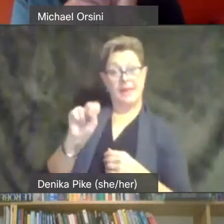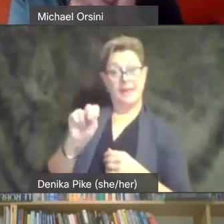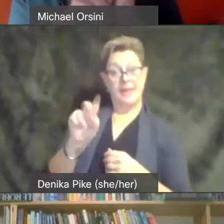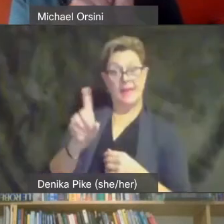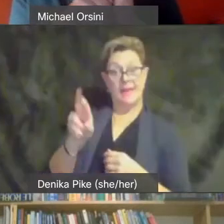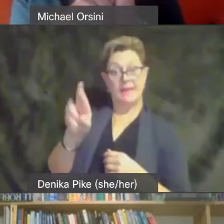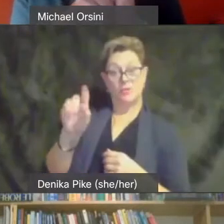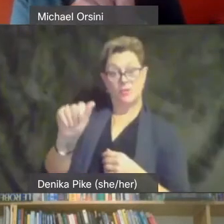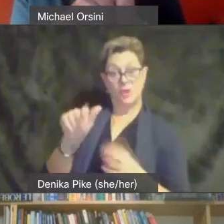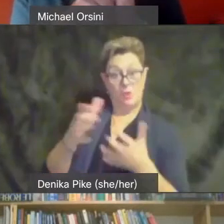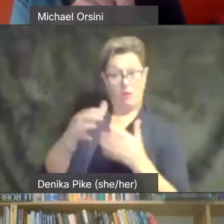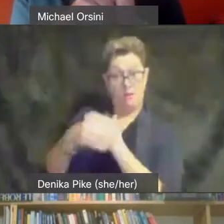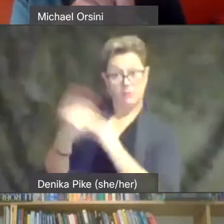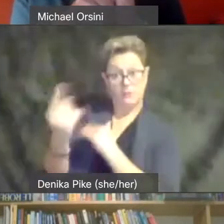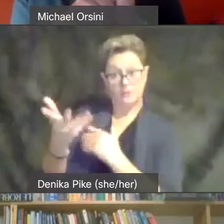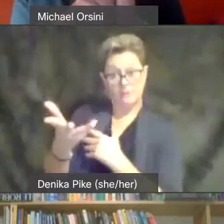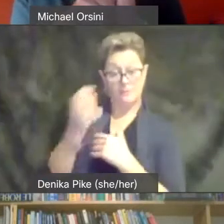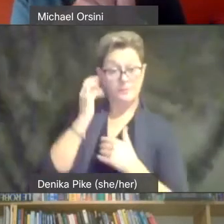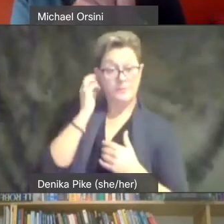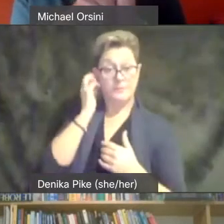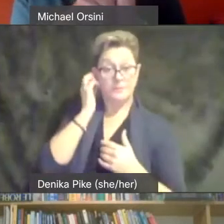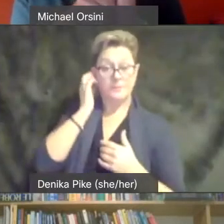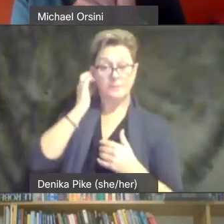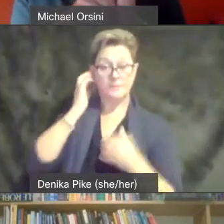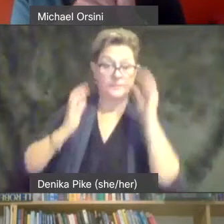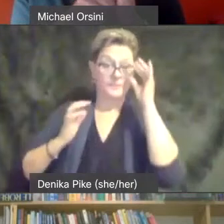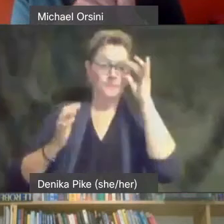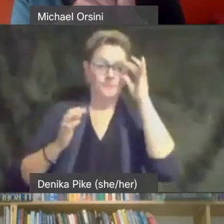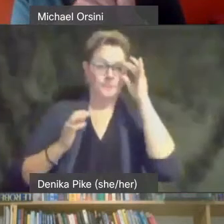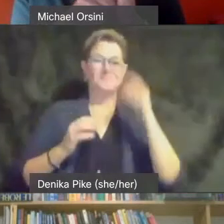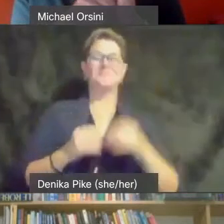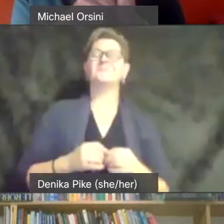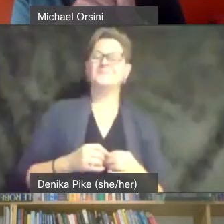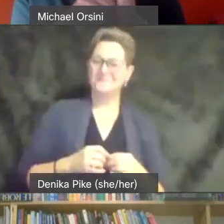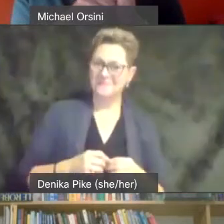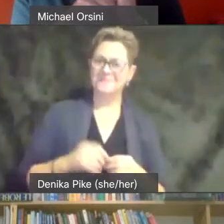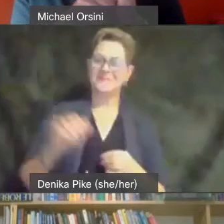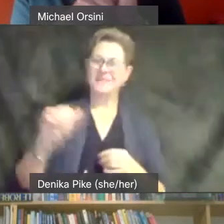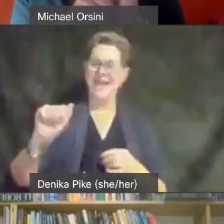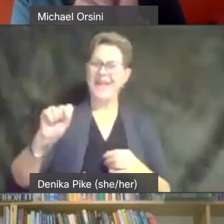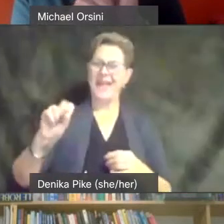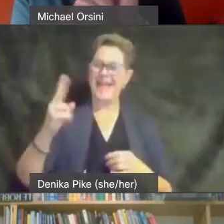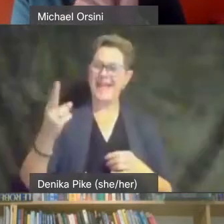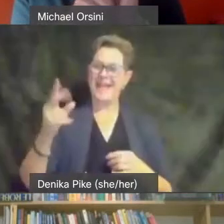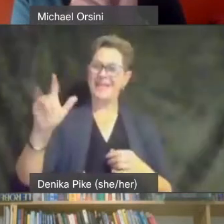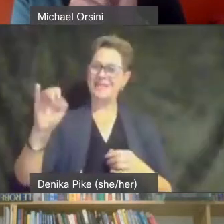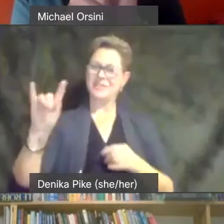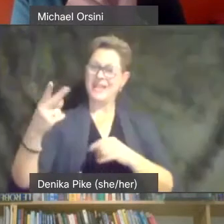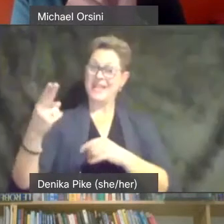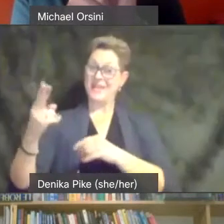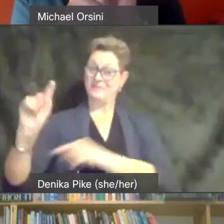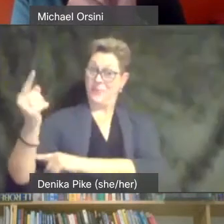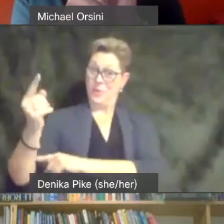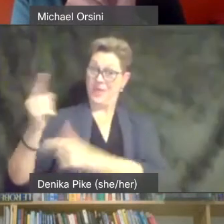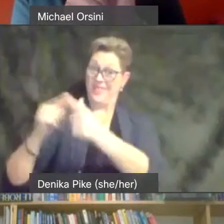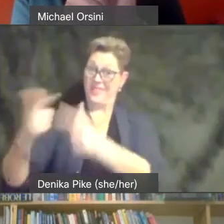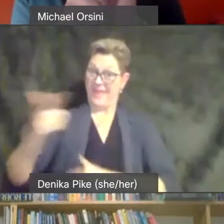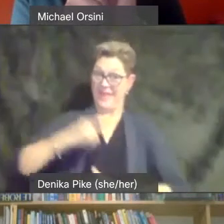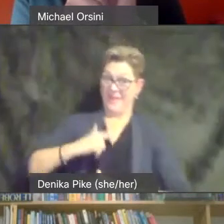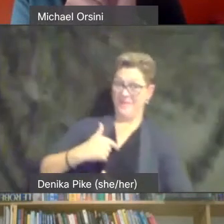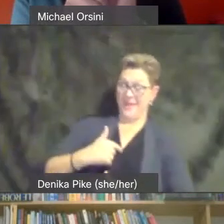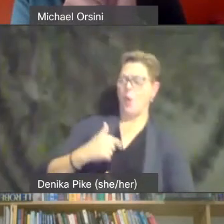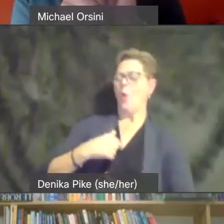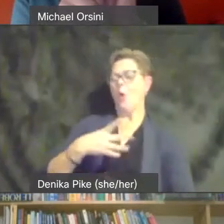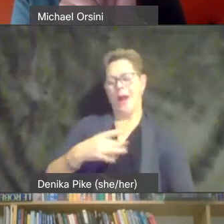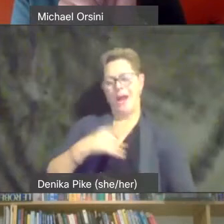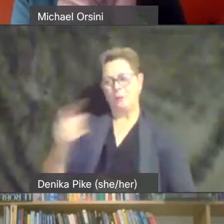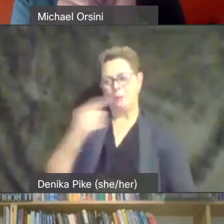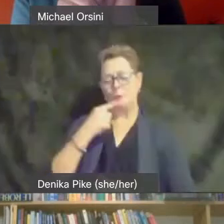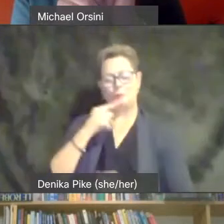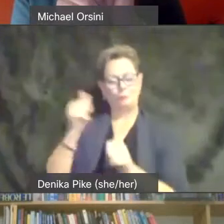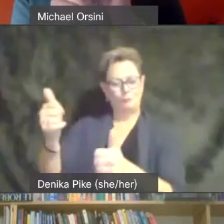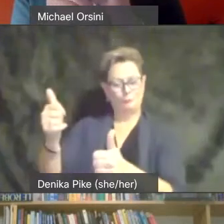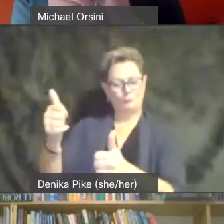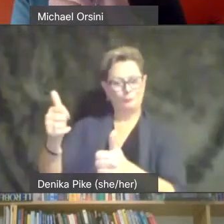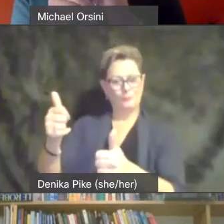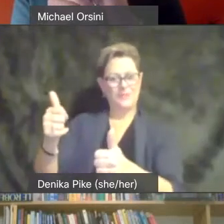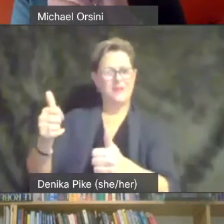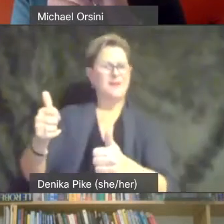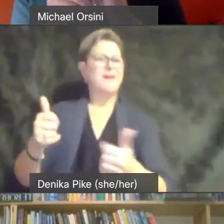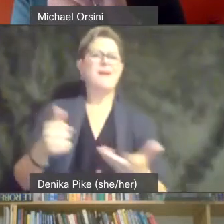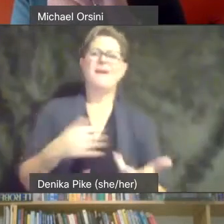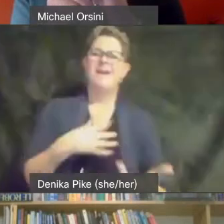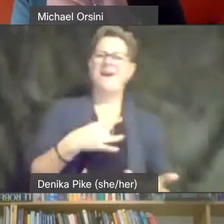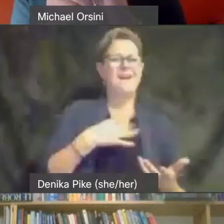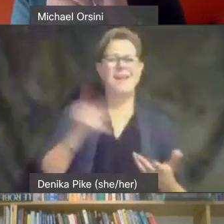To add anything I'm really glad actually actually went right before me, because she gave a great counter proverb that that works much better. Um, and that's always the wonderful thing about proverbs aren't they like they are?